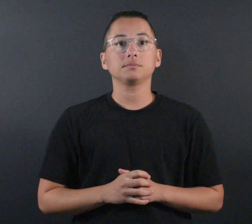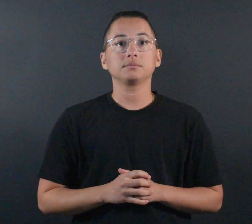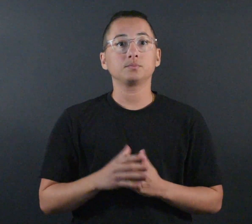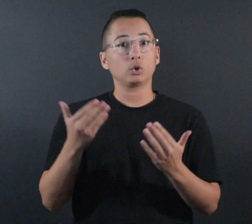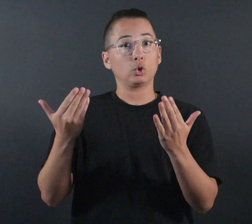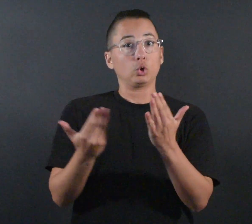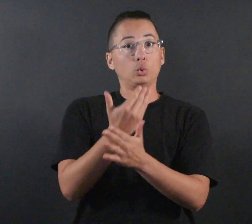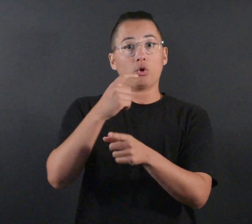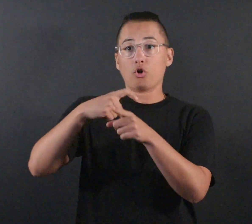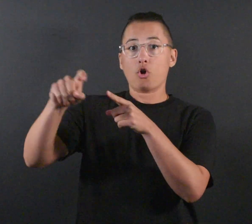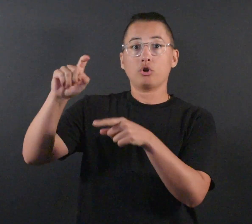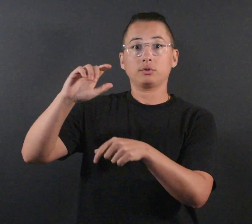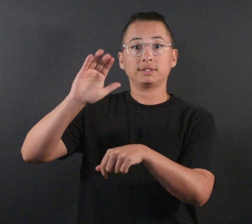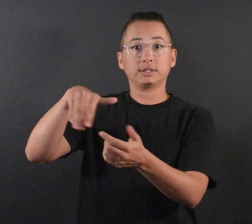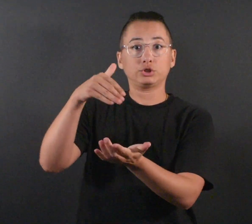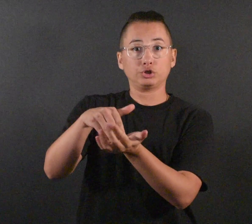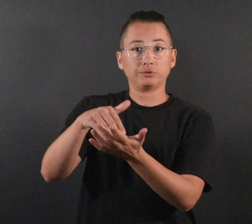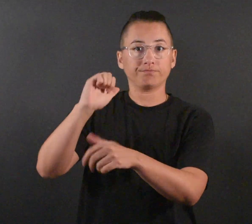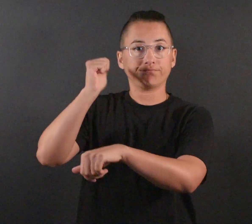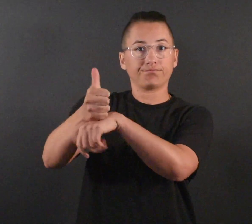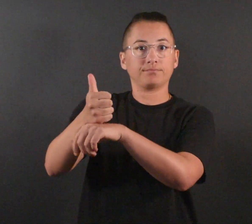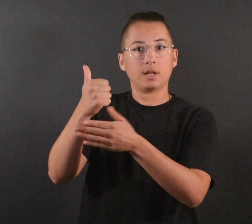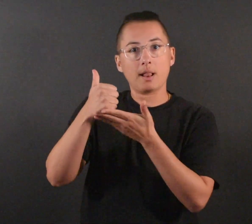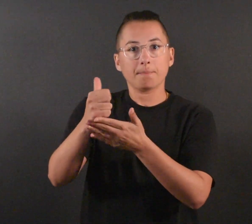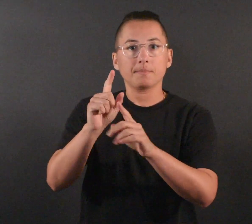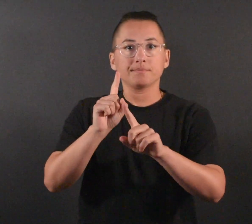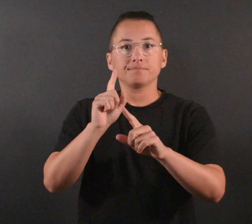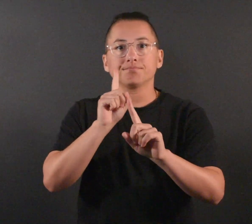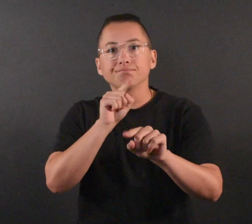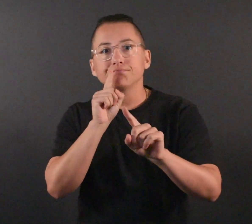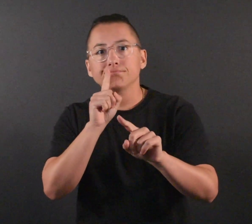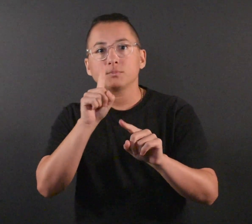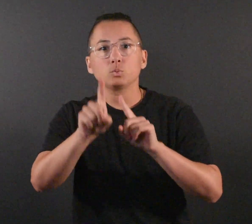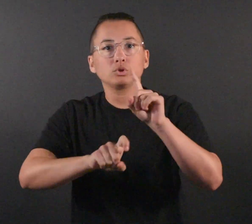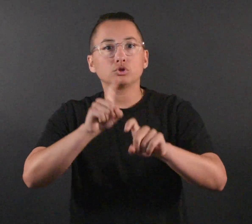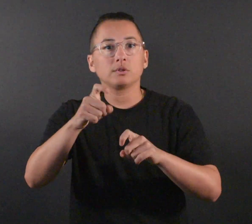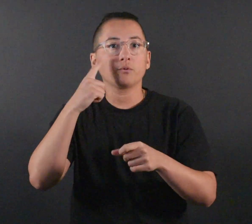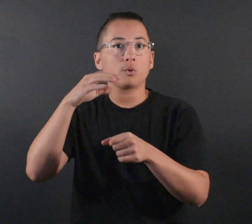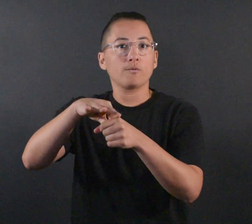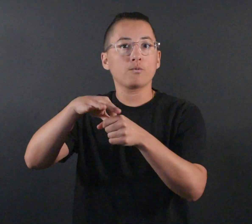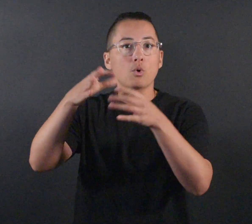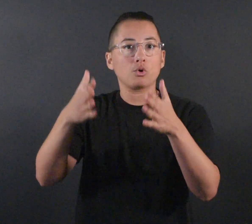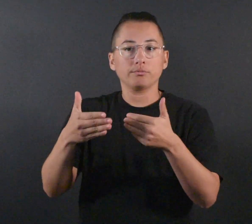A new call center has been created to help answer questions from voters ahead of the November 8 Election.